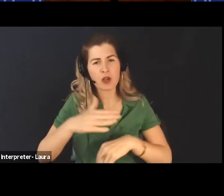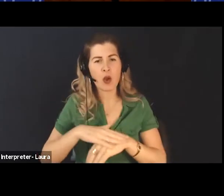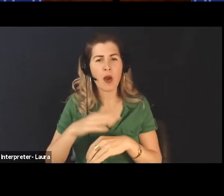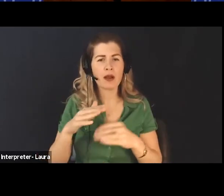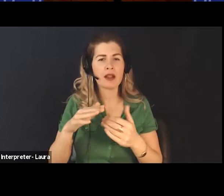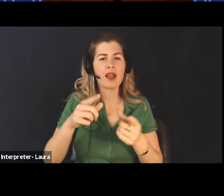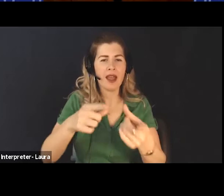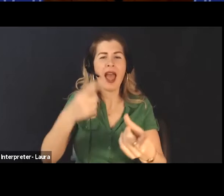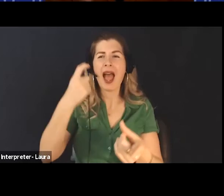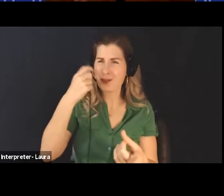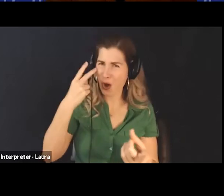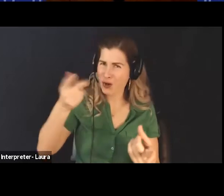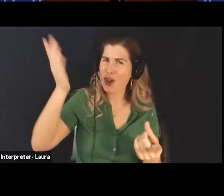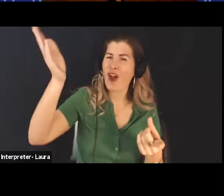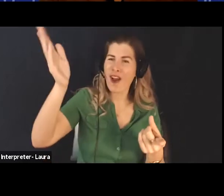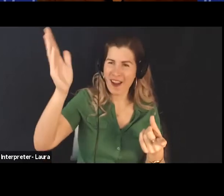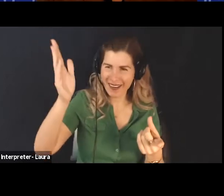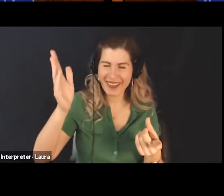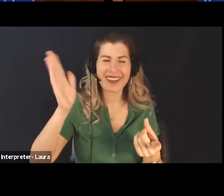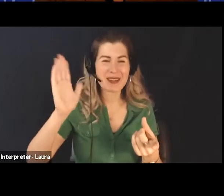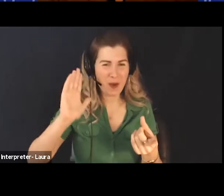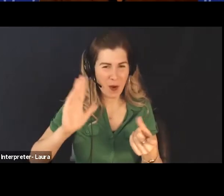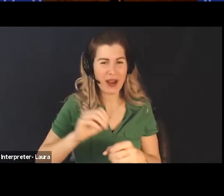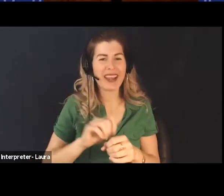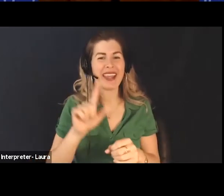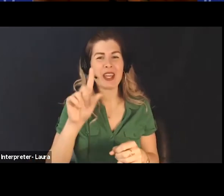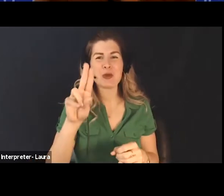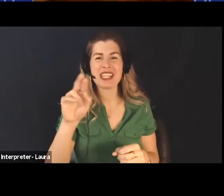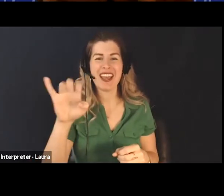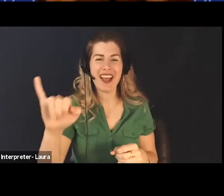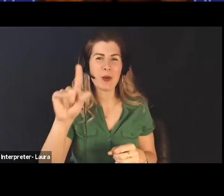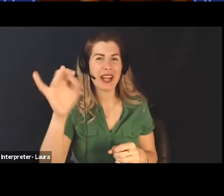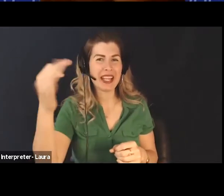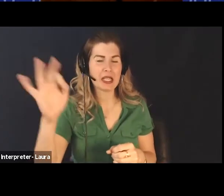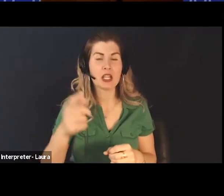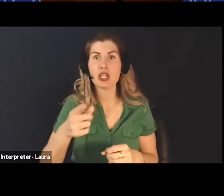UC Irvine that Rodrik tricks and organized in 2019. And she just had example after example